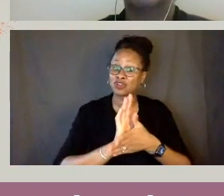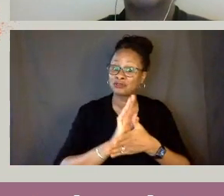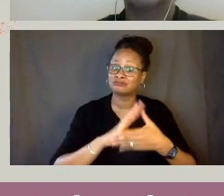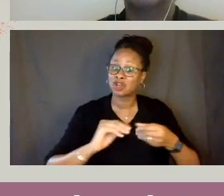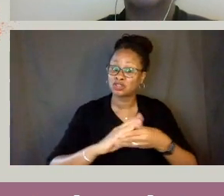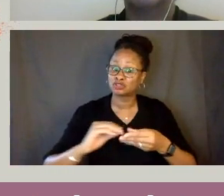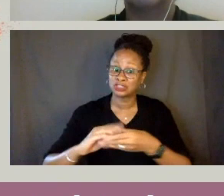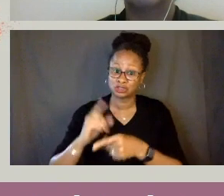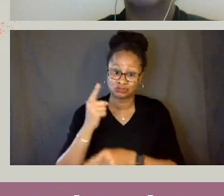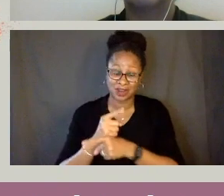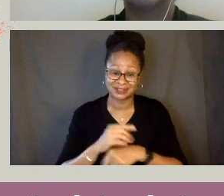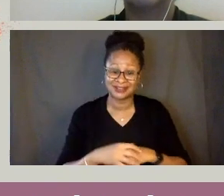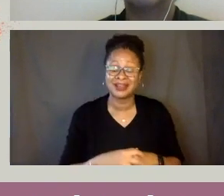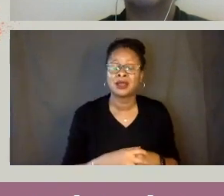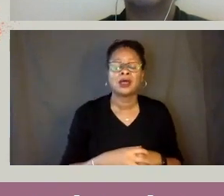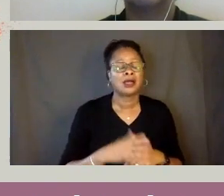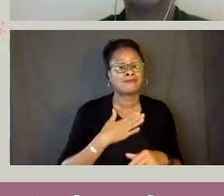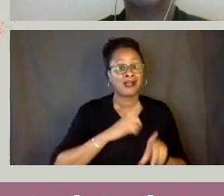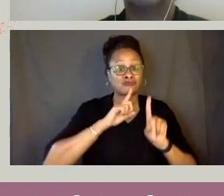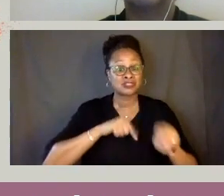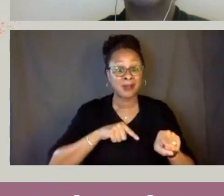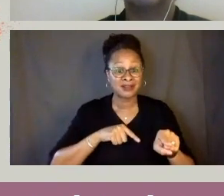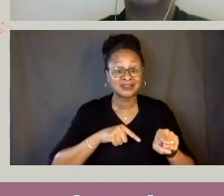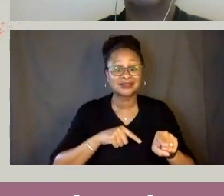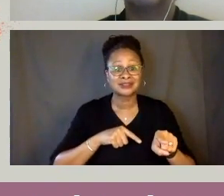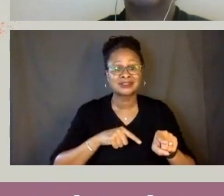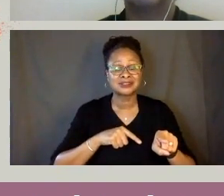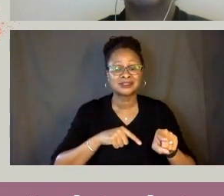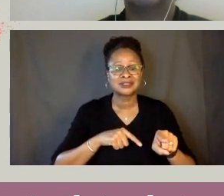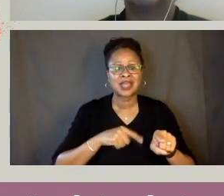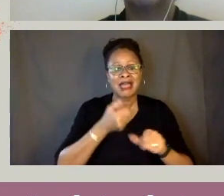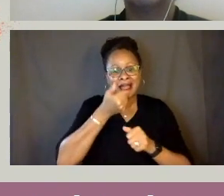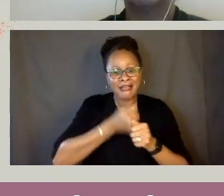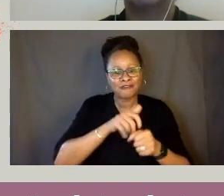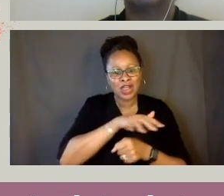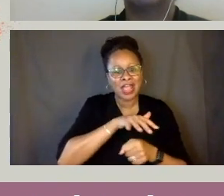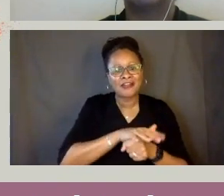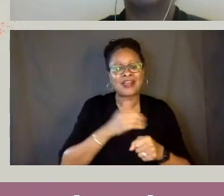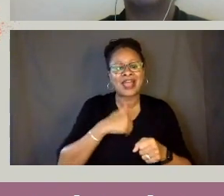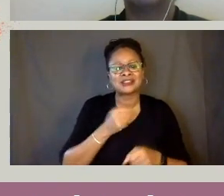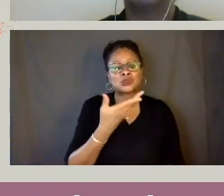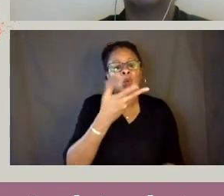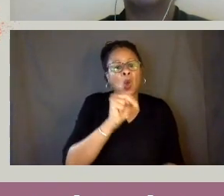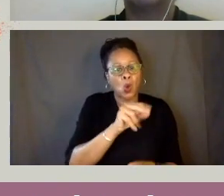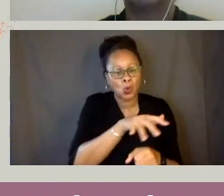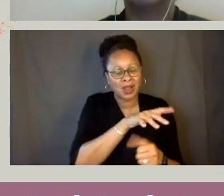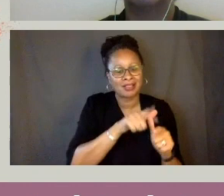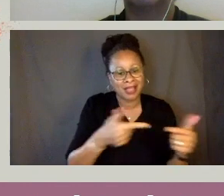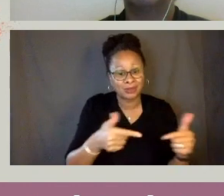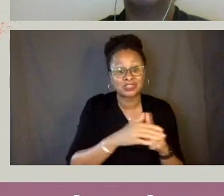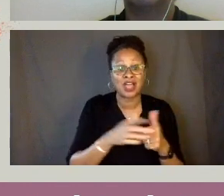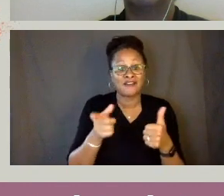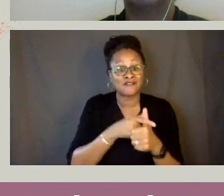And my response is that every area has its own innate language. In the first language we should be thinking